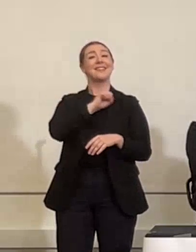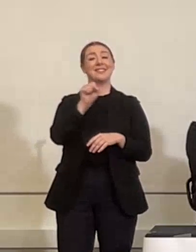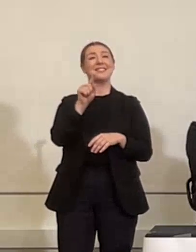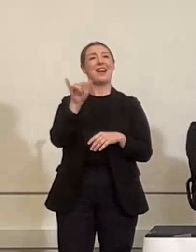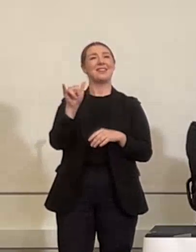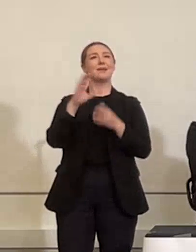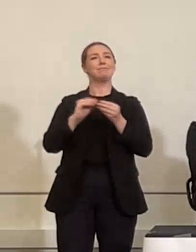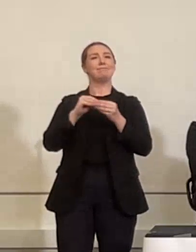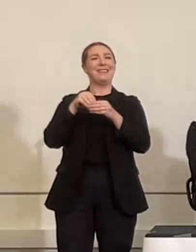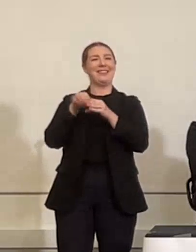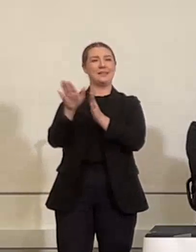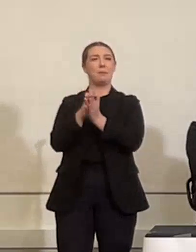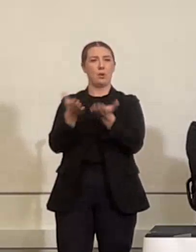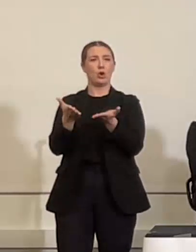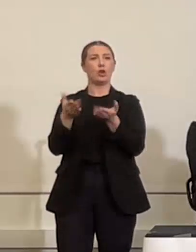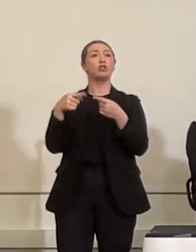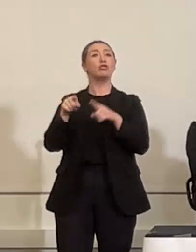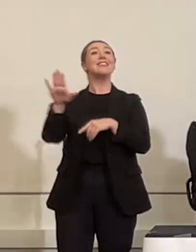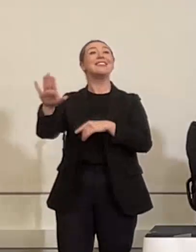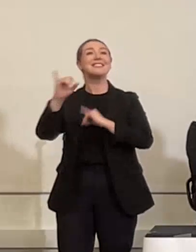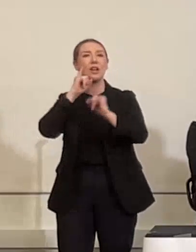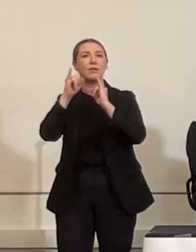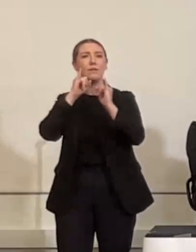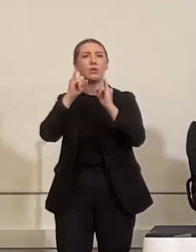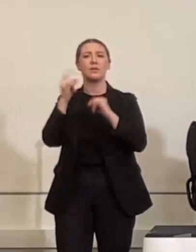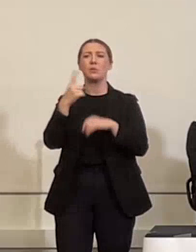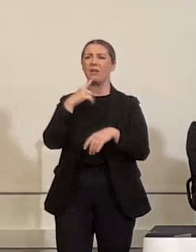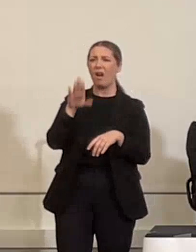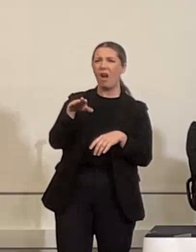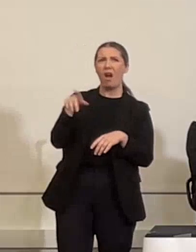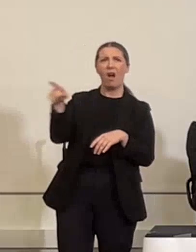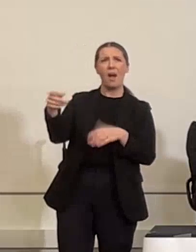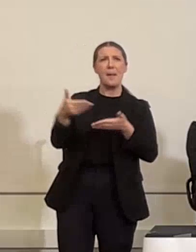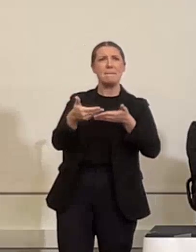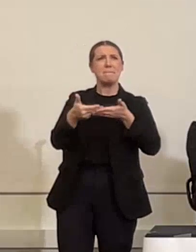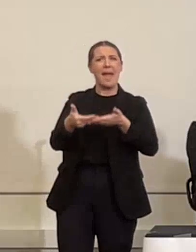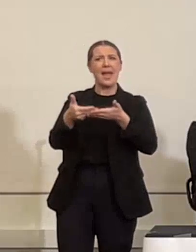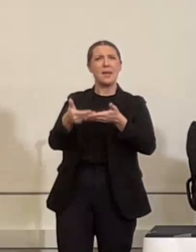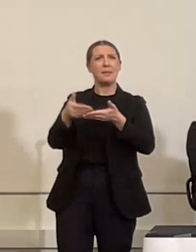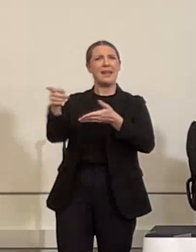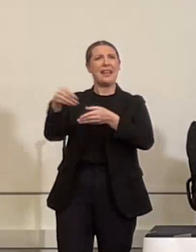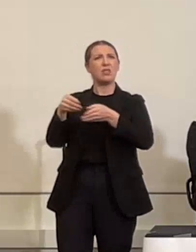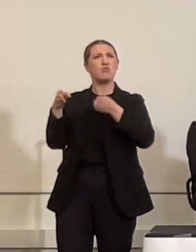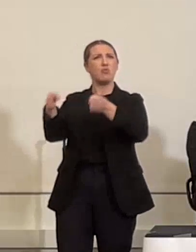who's doing his interviews and somebody says, hey, there's a baby out in the road, what would you do?